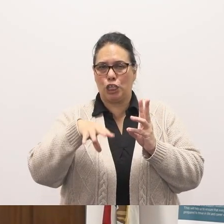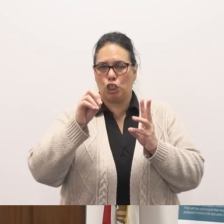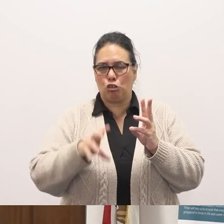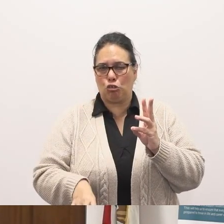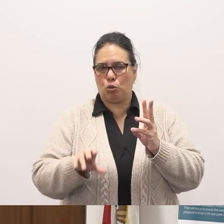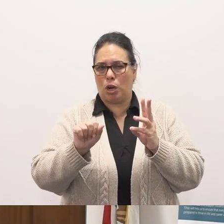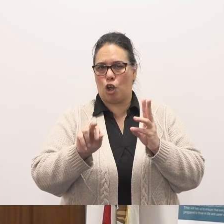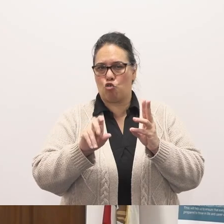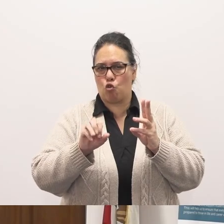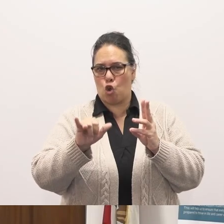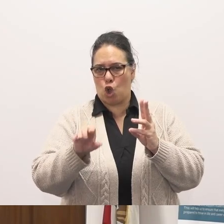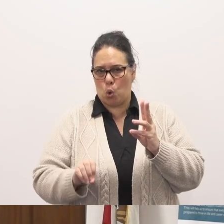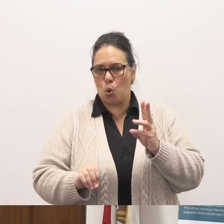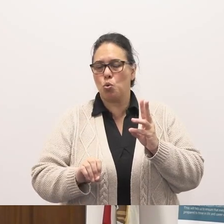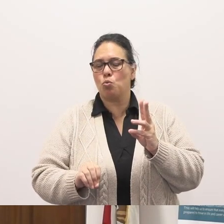Aye. That passes 5-0.